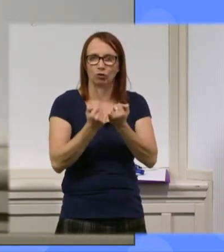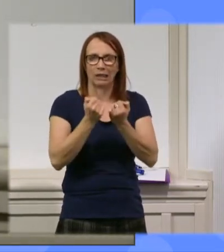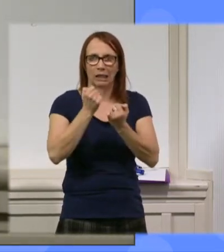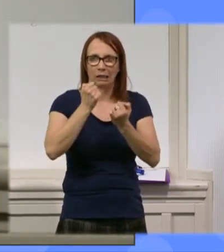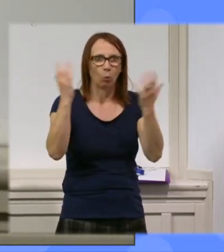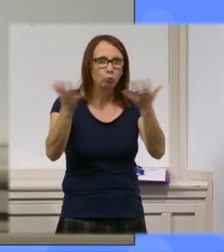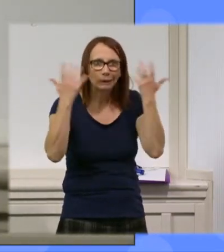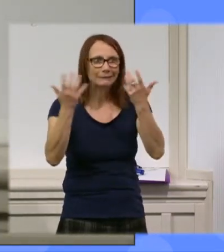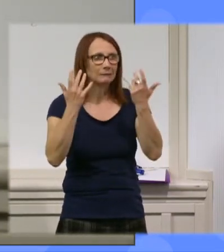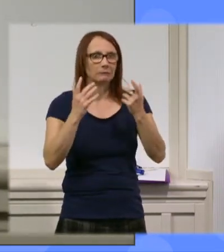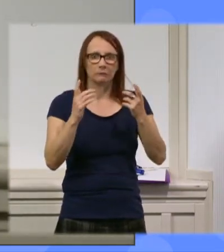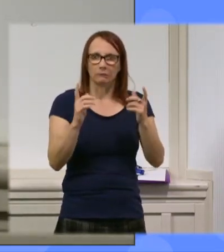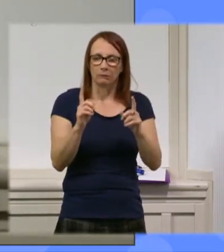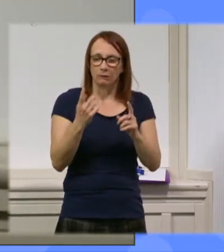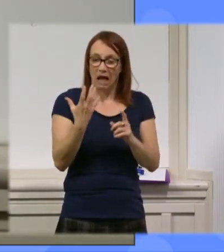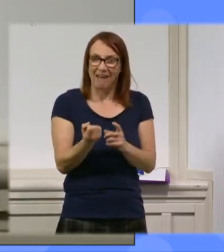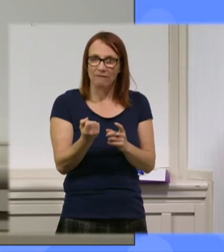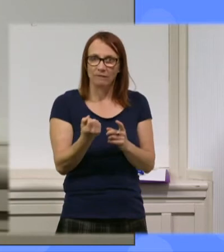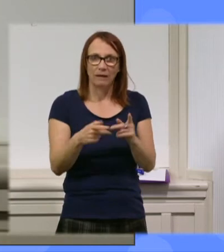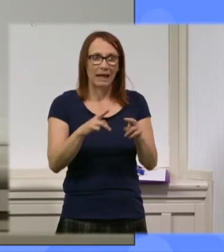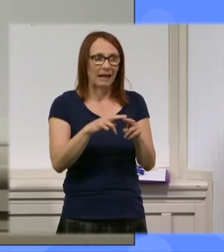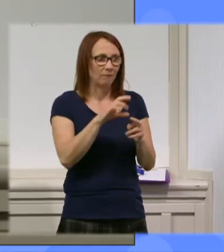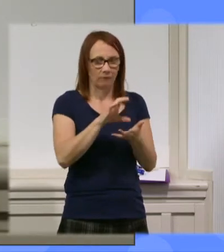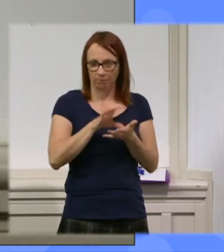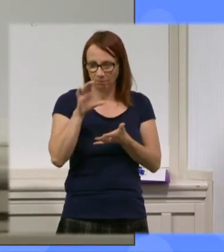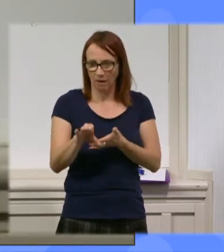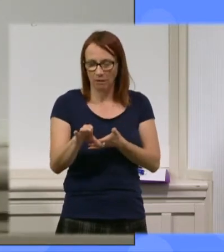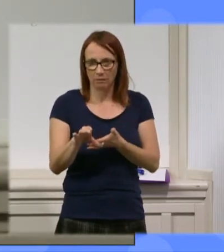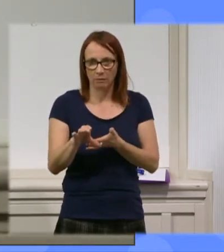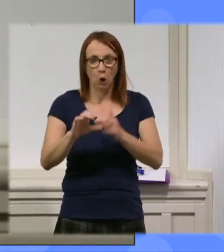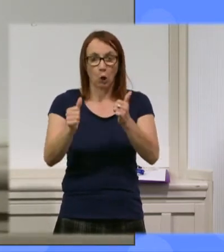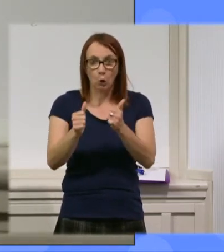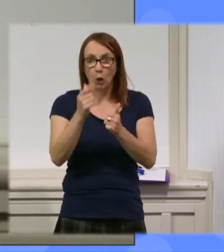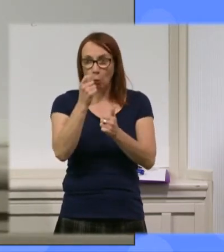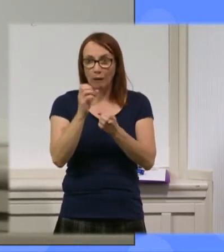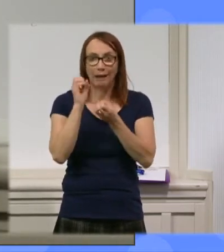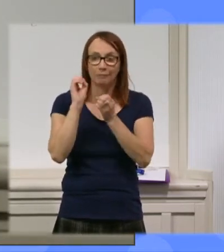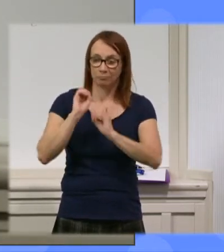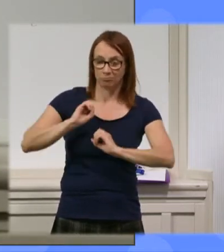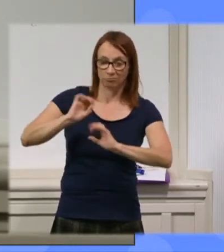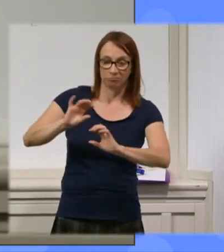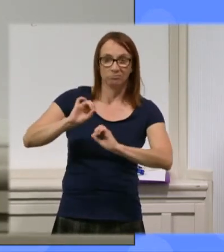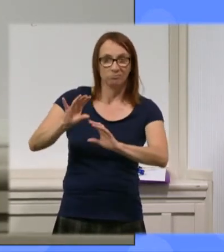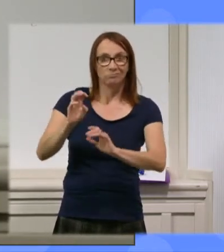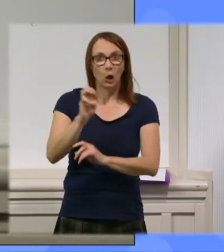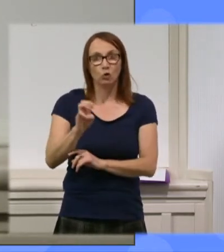our own we could if we had this up cable's export that to europe we can re-energize our manufacturing industry by building the wind turbines and tidal